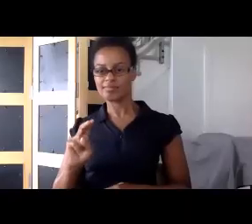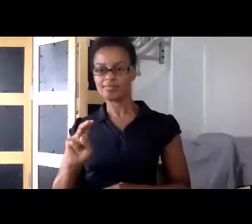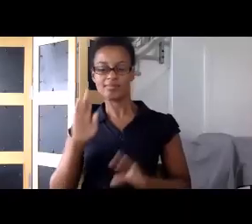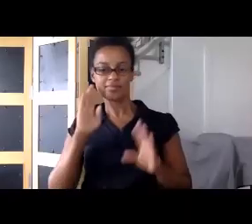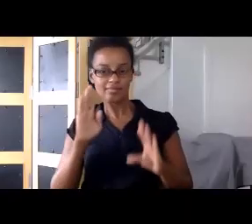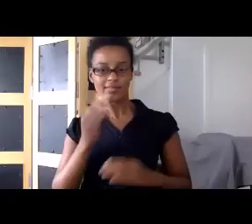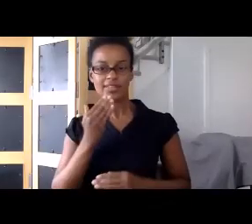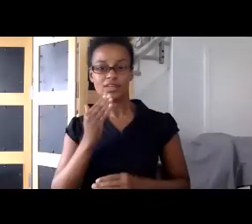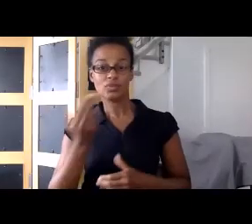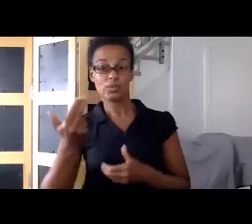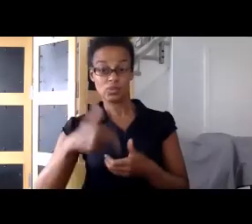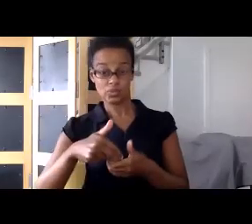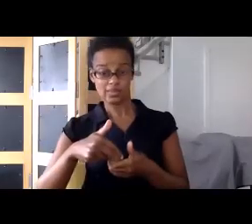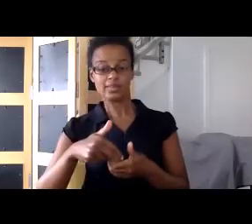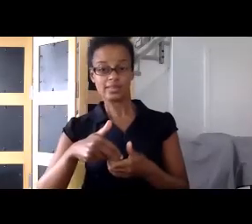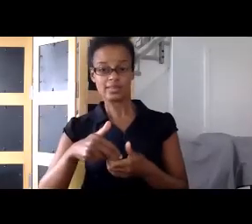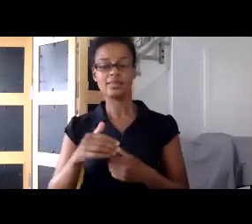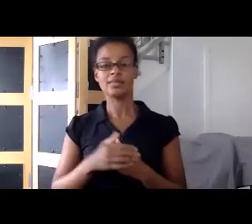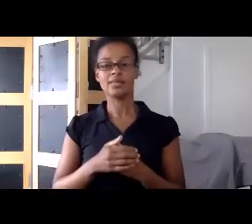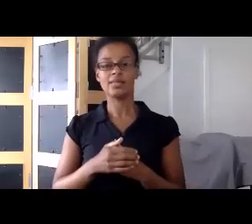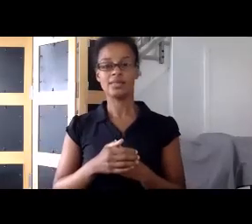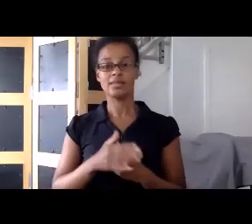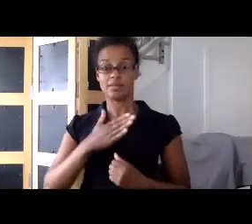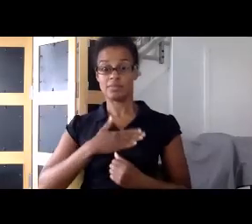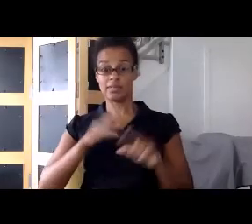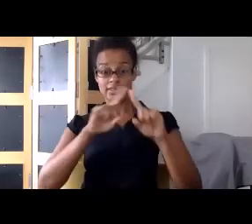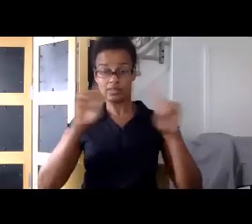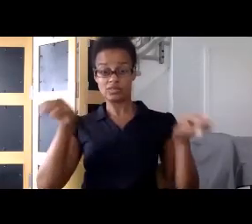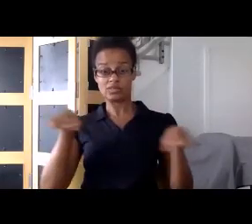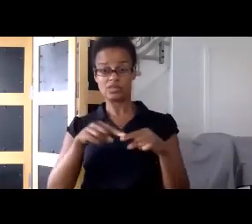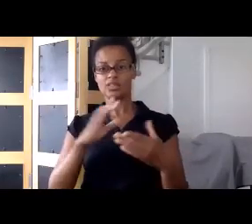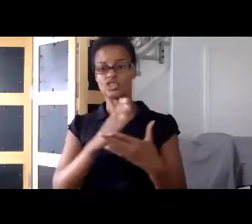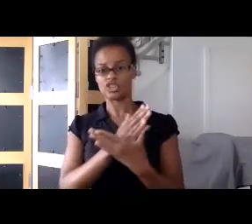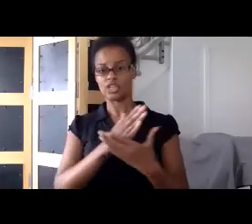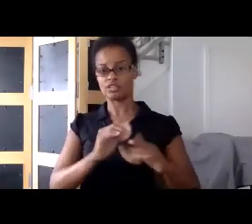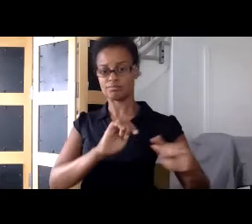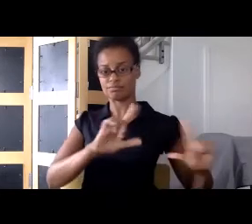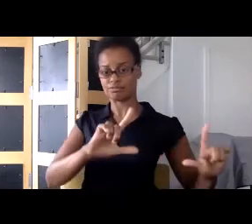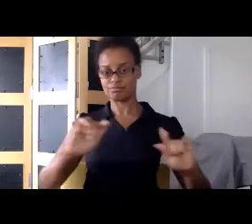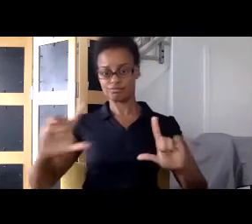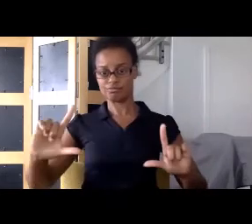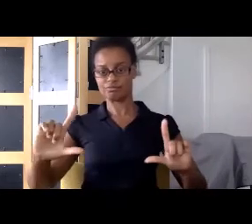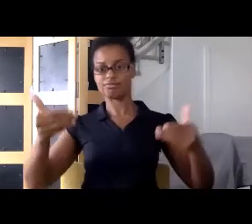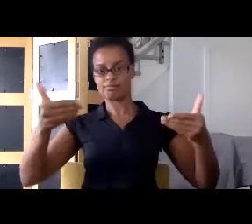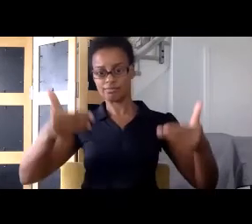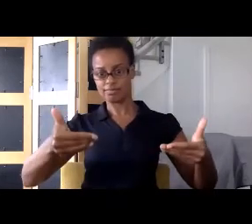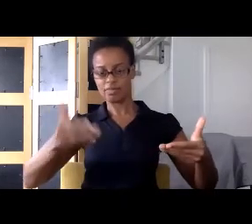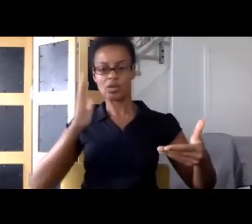I'm going to be sharing my screen today, so there'll be a presentation that will last